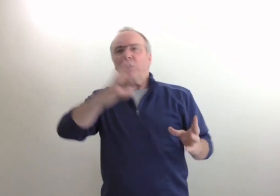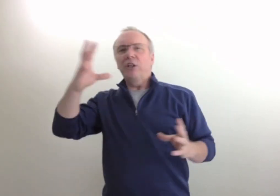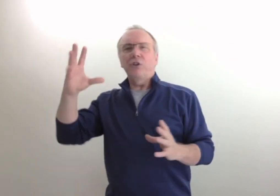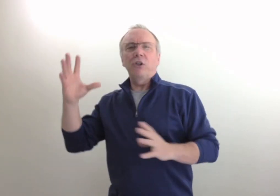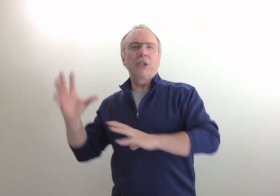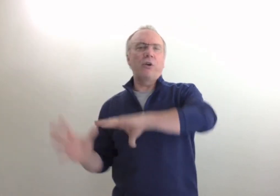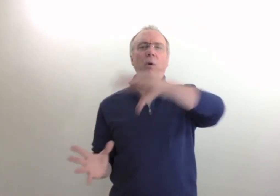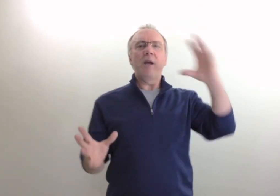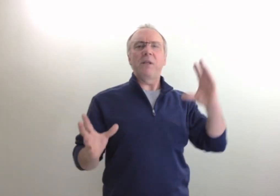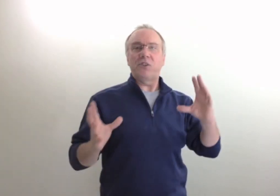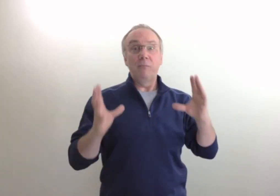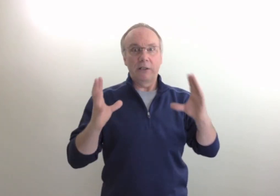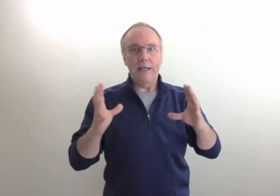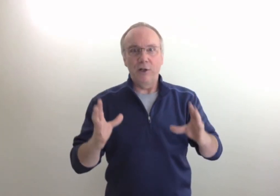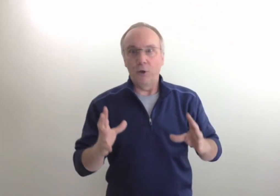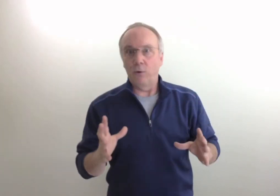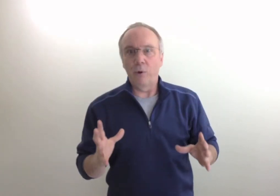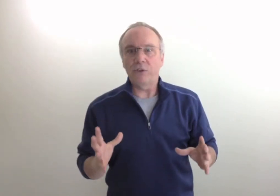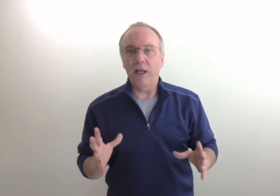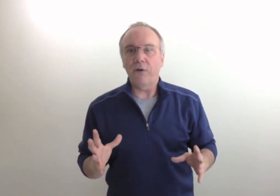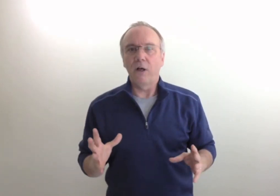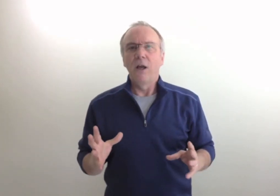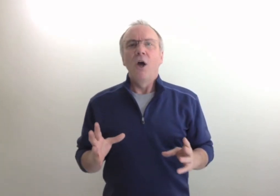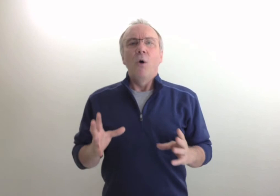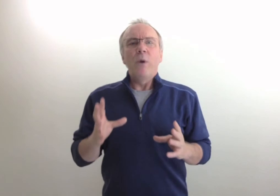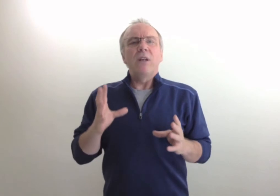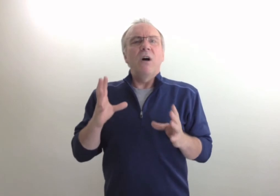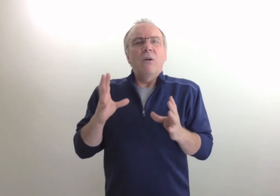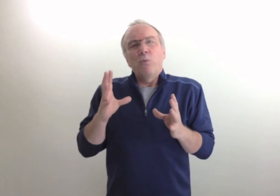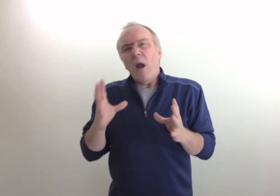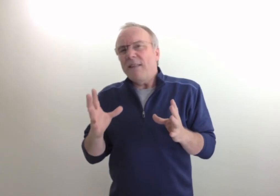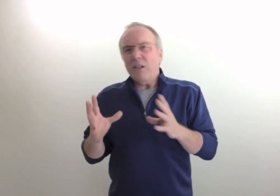washing the dirt and grime that seemingly held the old boat together. We can ride that